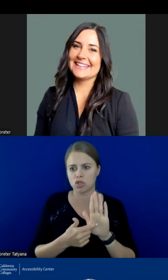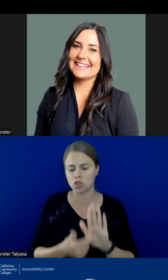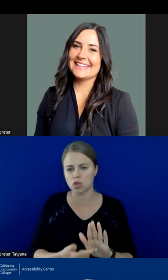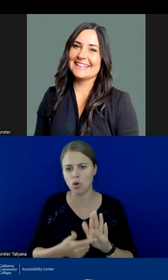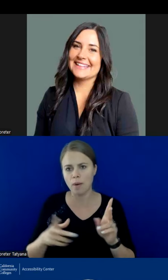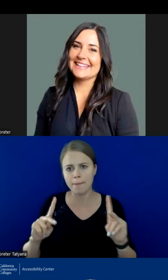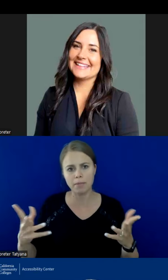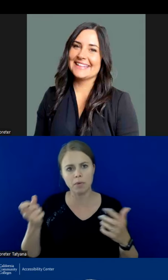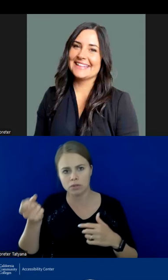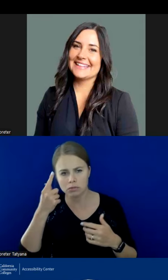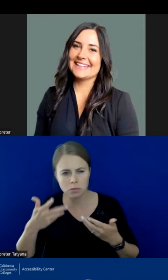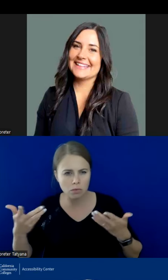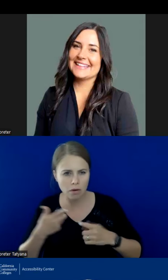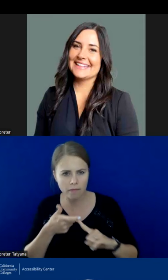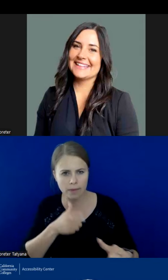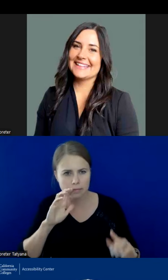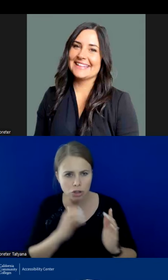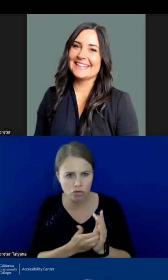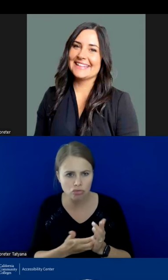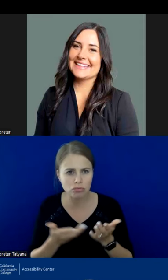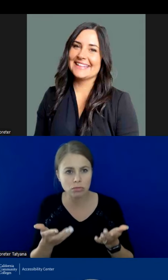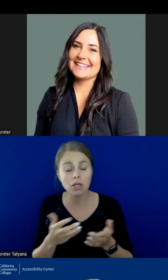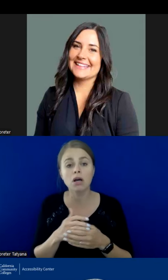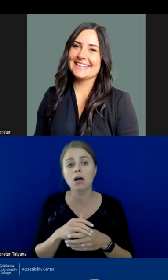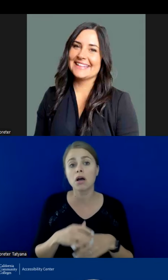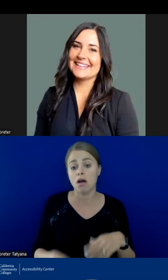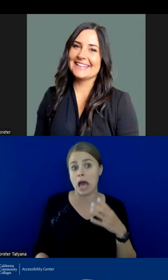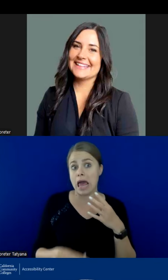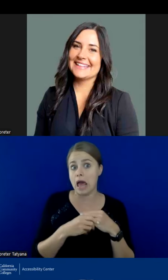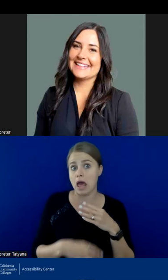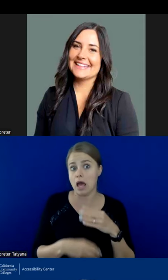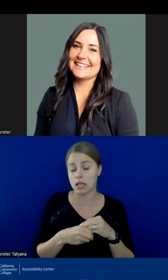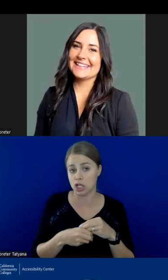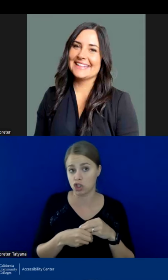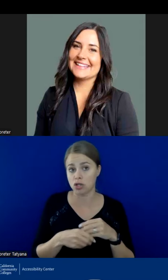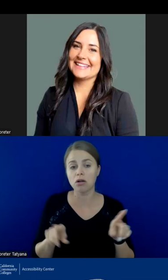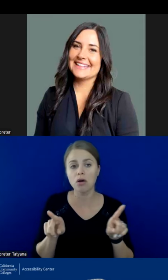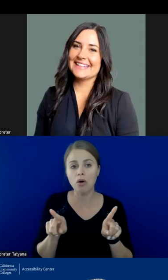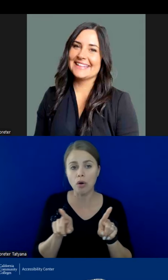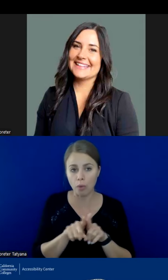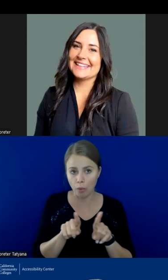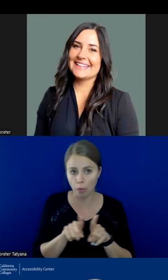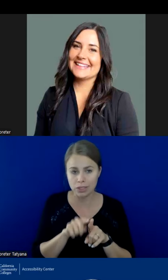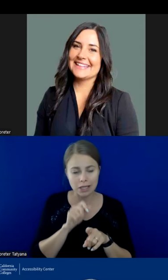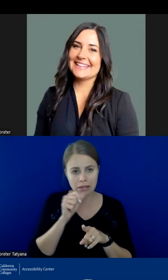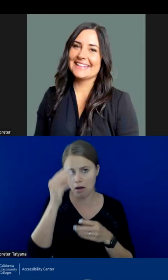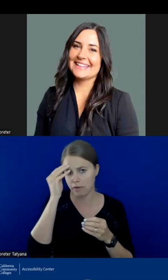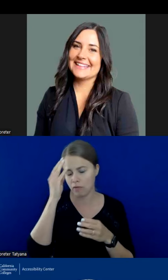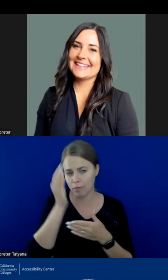And in addition there is also non-informative piece, which is decorations.